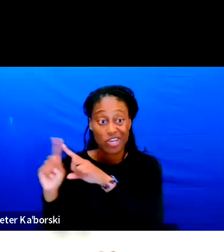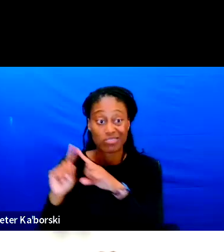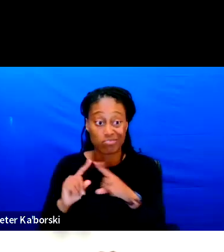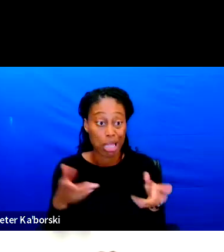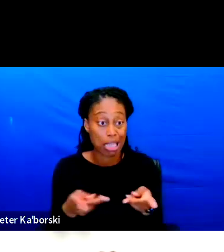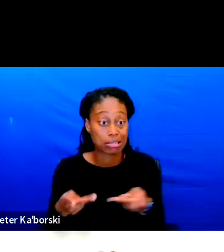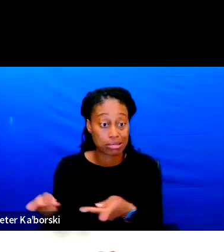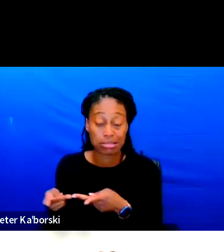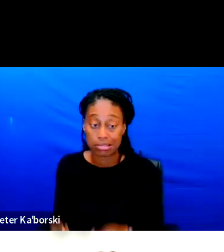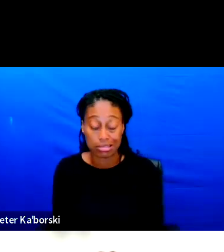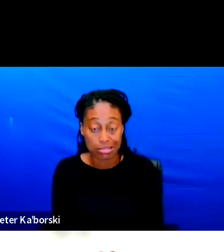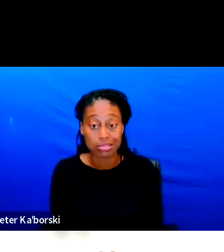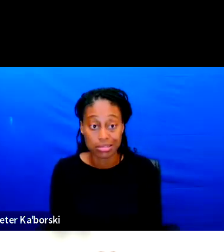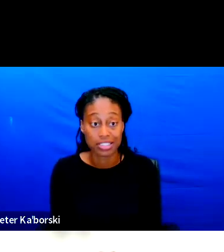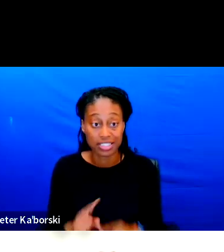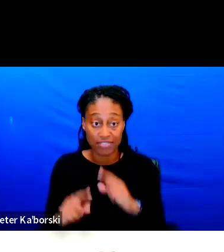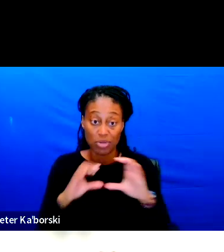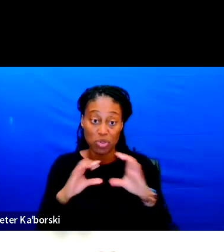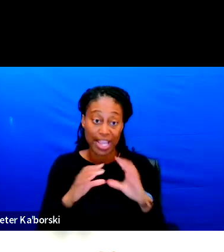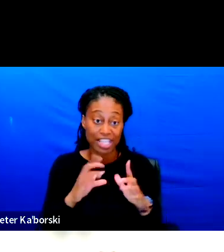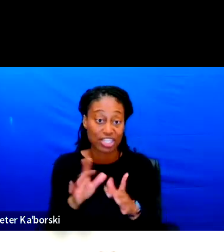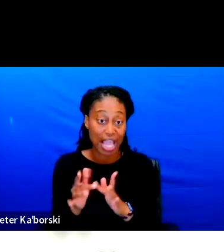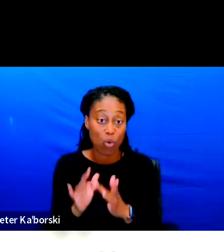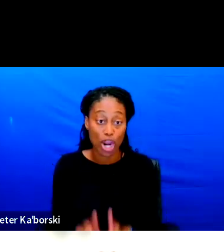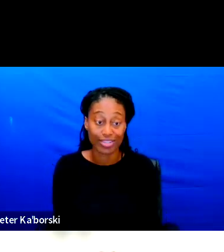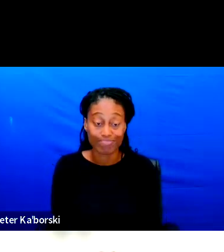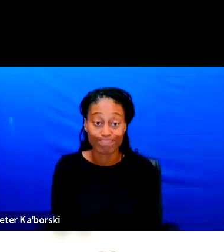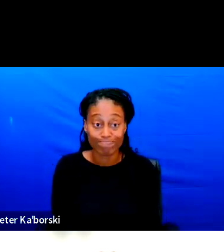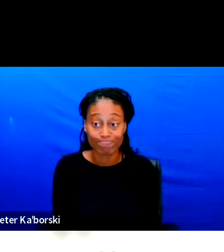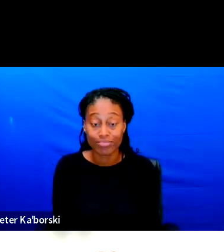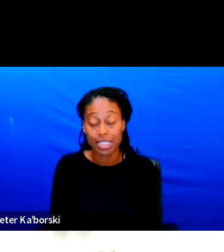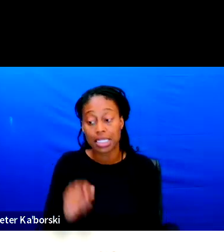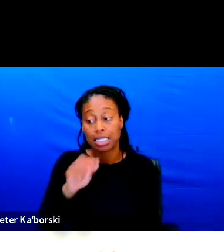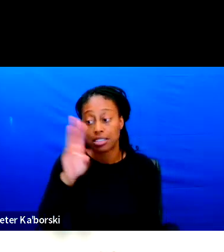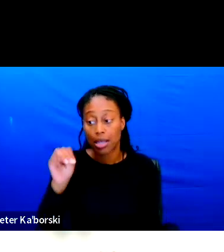Adam Ayers w/ APRIL: different communication. Networks. Kyle Kleist: I see Tom has his hand up.